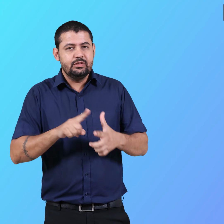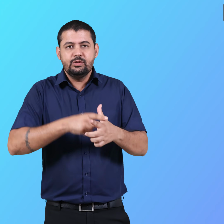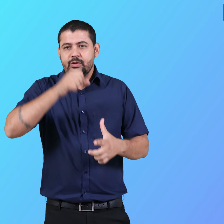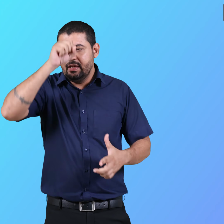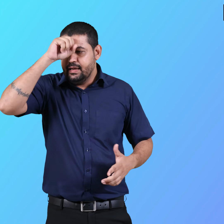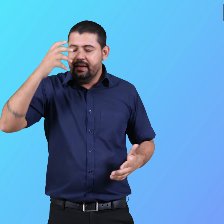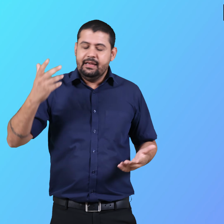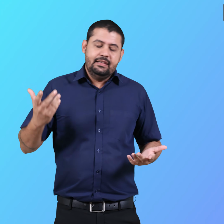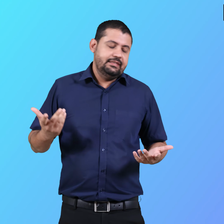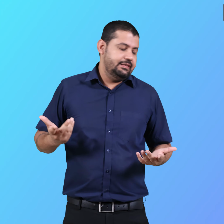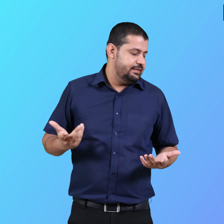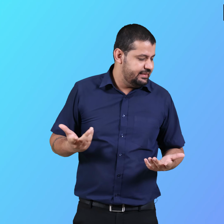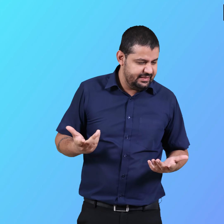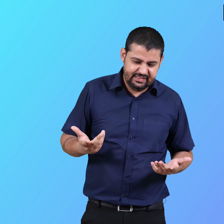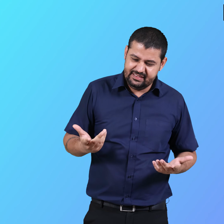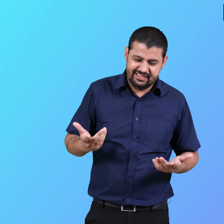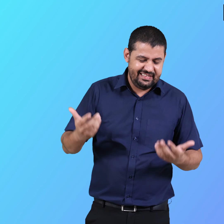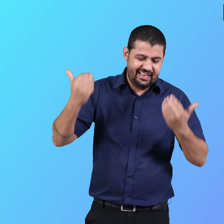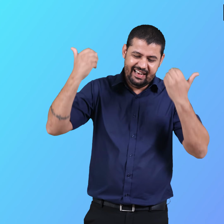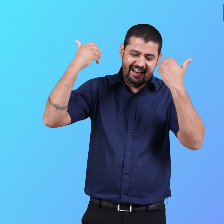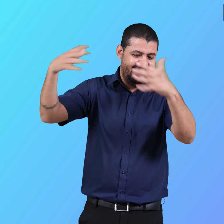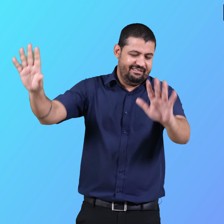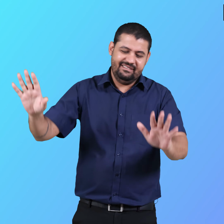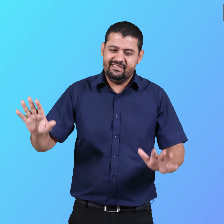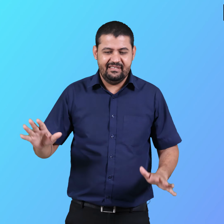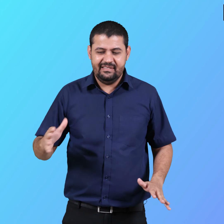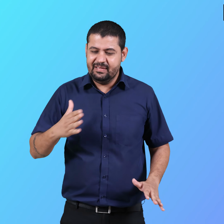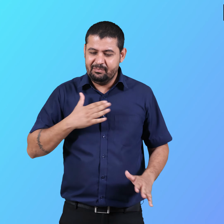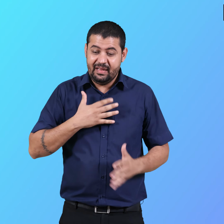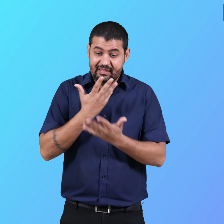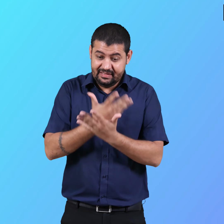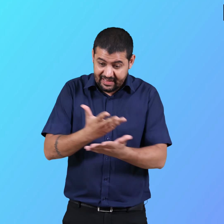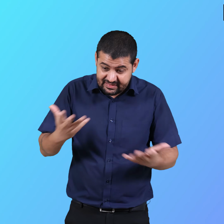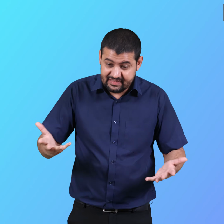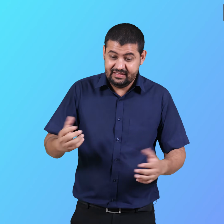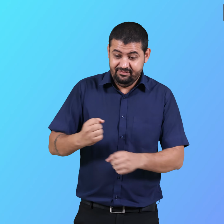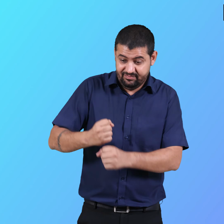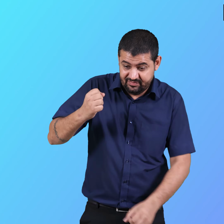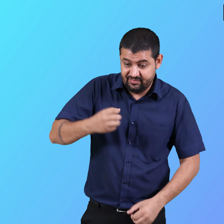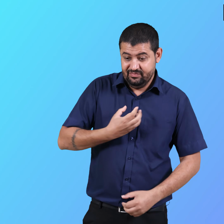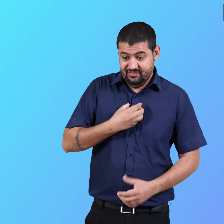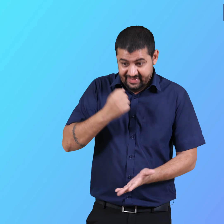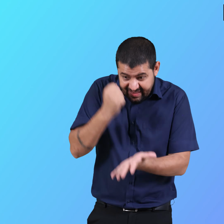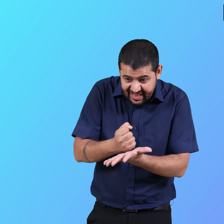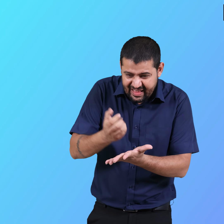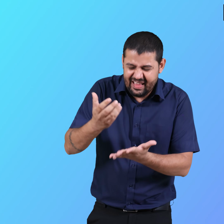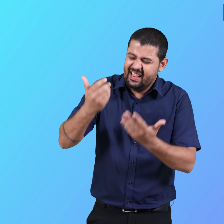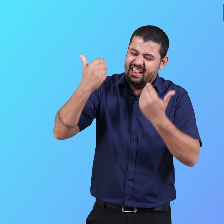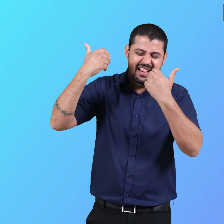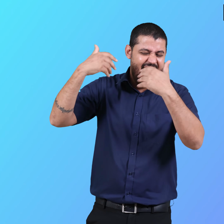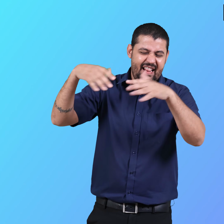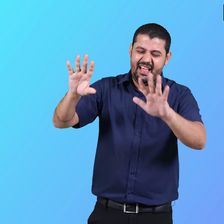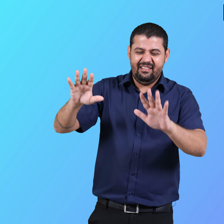So Judah said, “Let her keep the things. I don’t want people to laugh at us. I sent her the goat